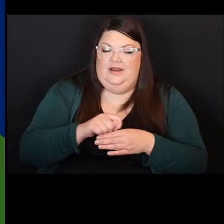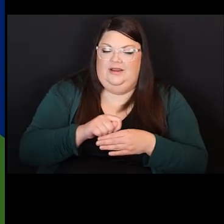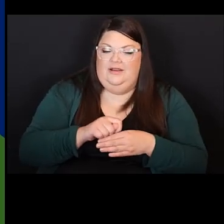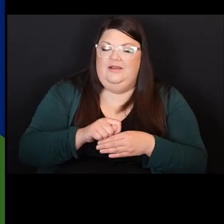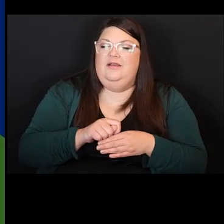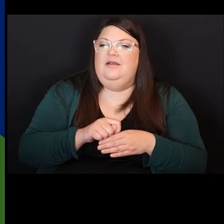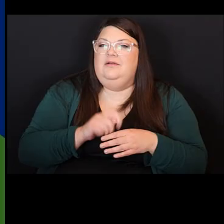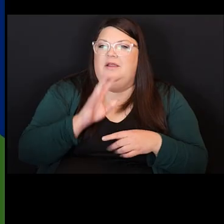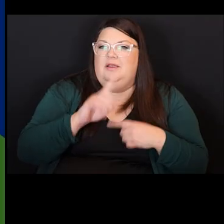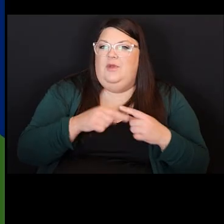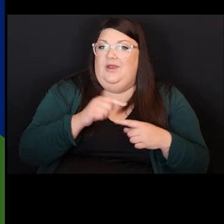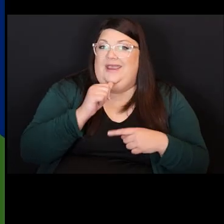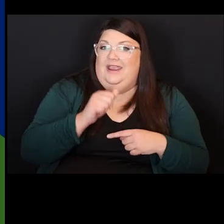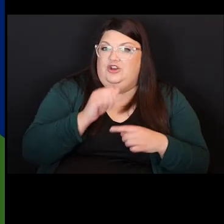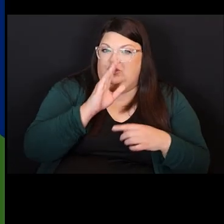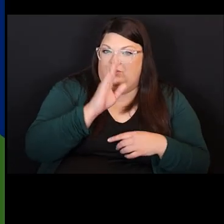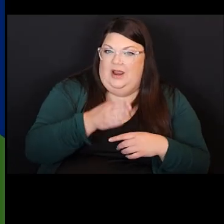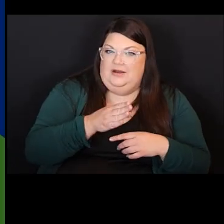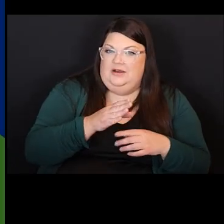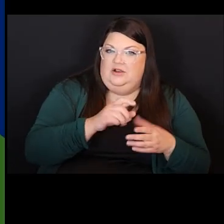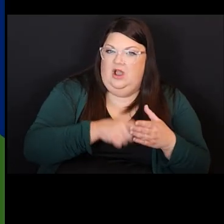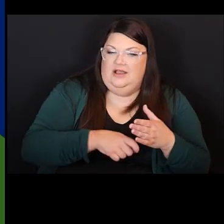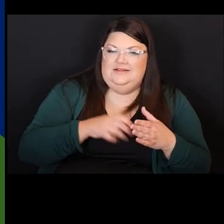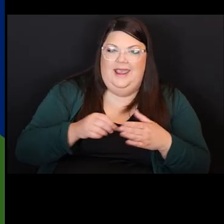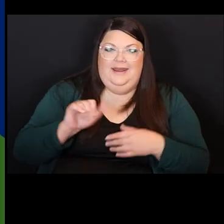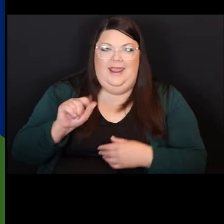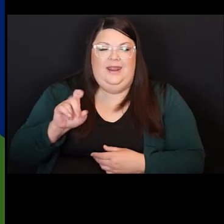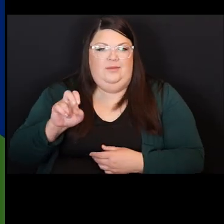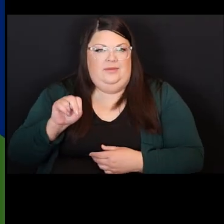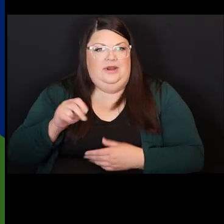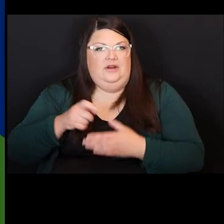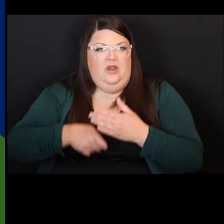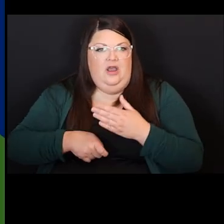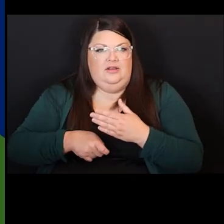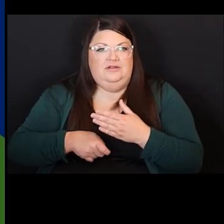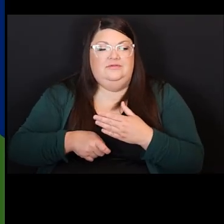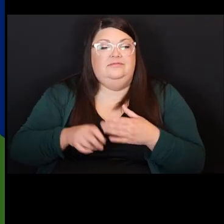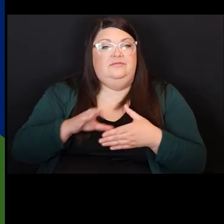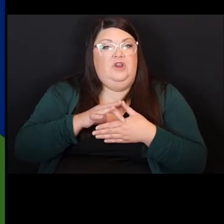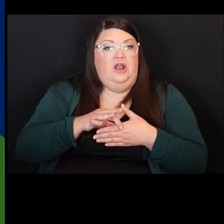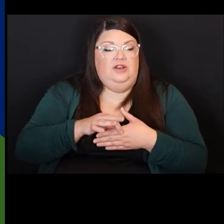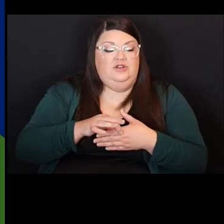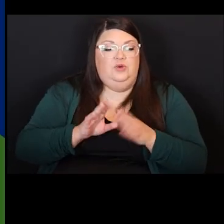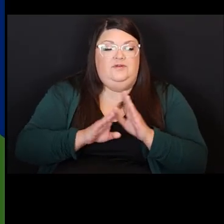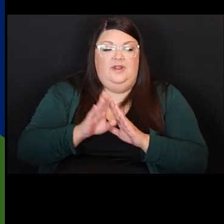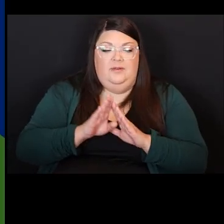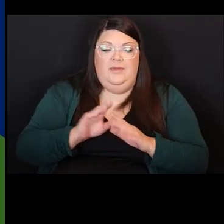of indirect costs and administrative costs. The contents of this session were developed